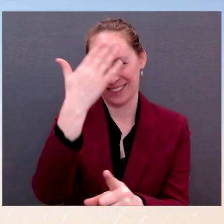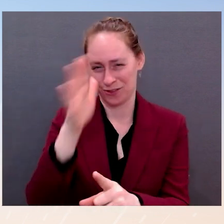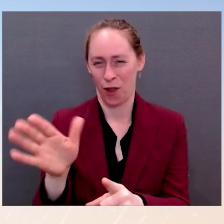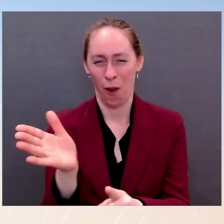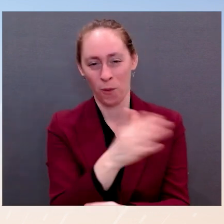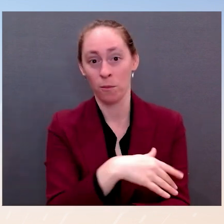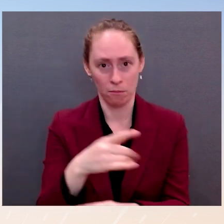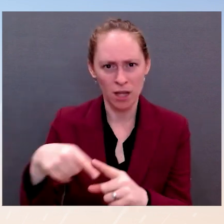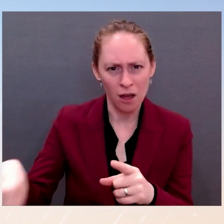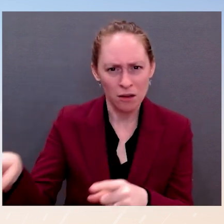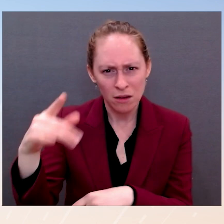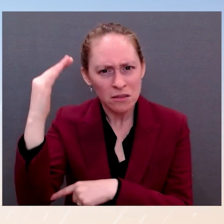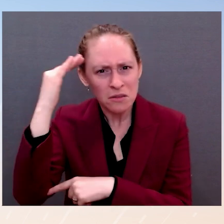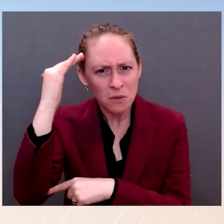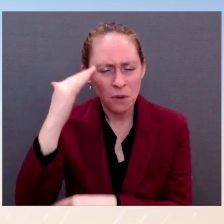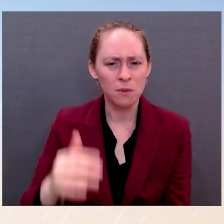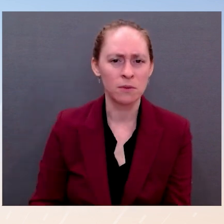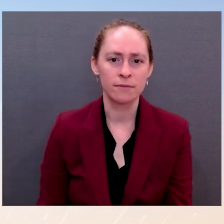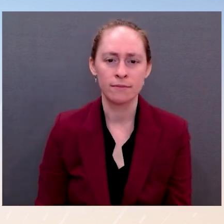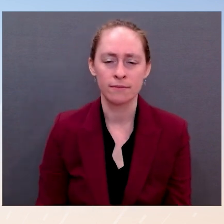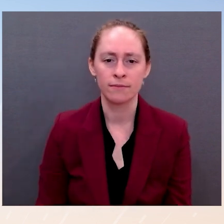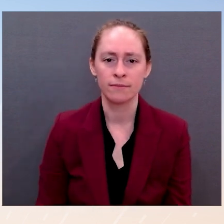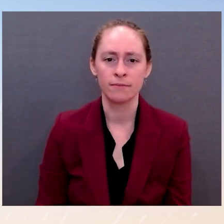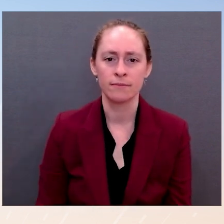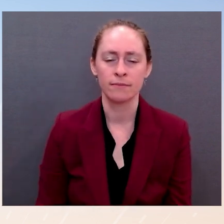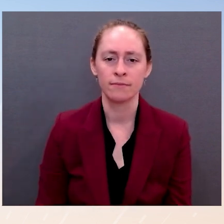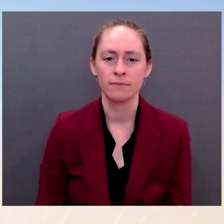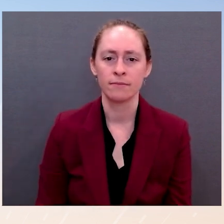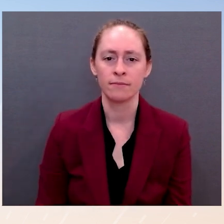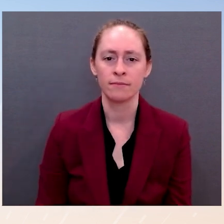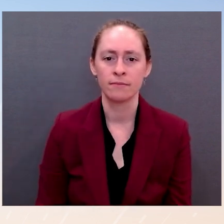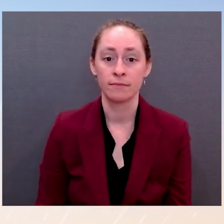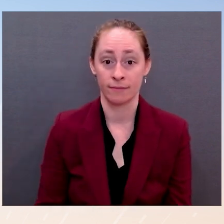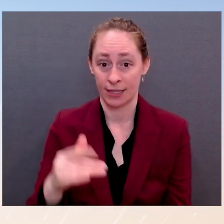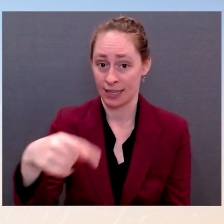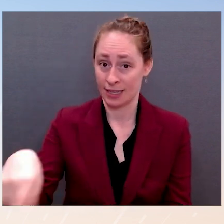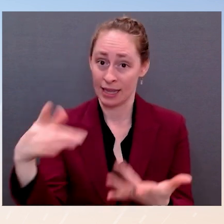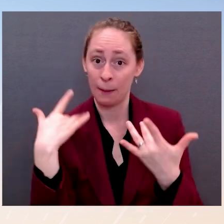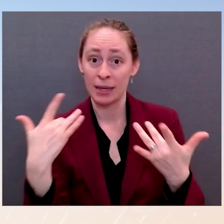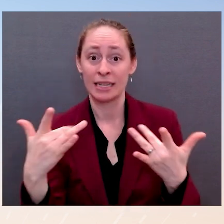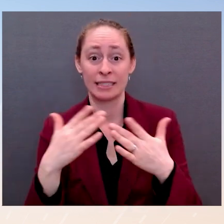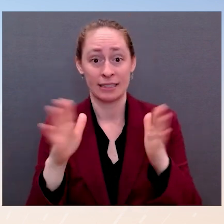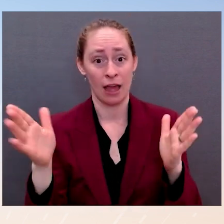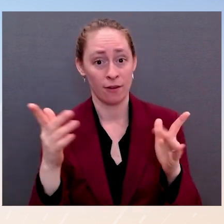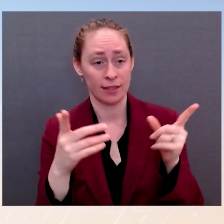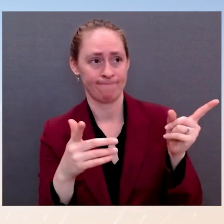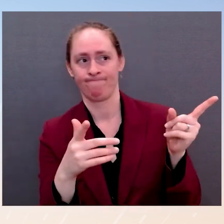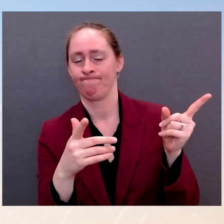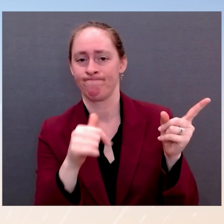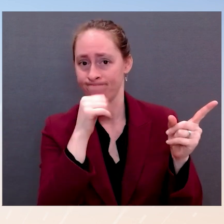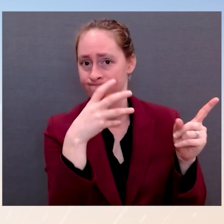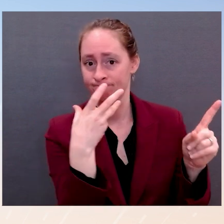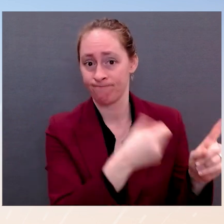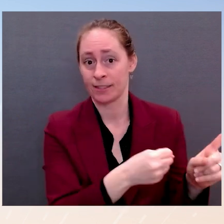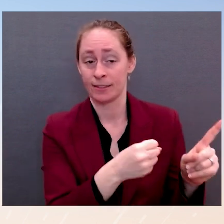among other communities in this country and around the world, have well-founded mistrust of the health care system